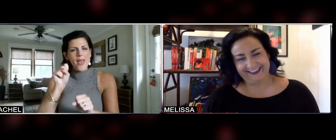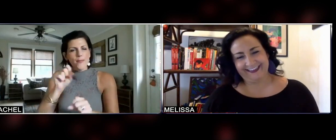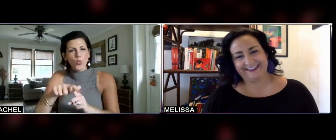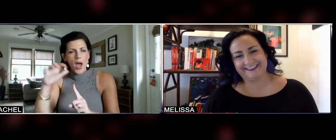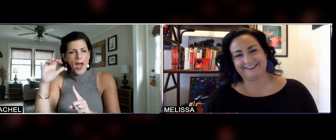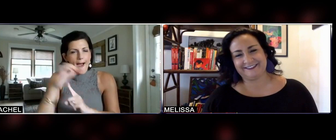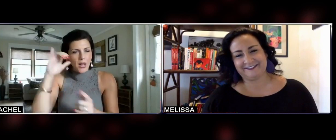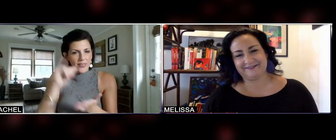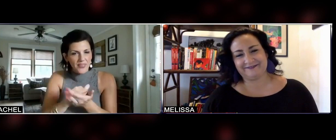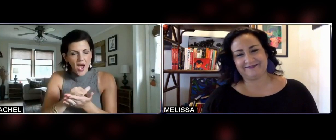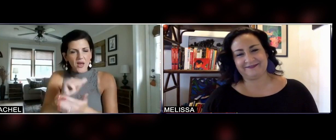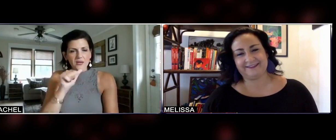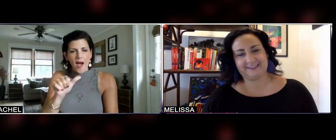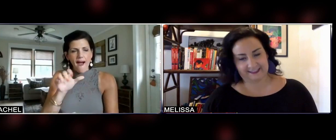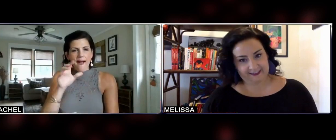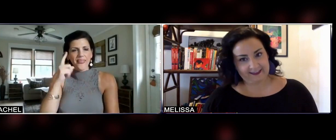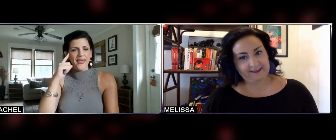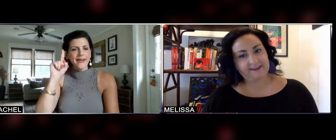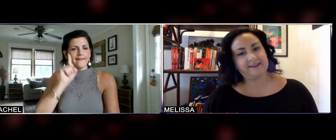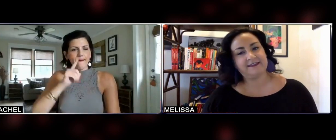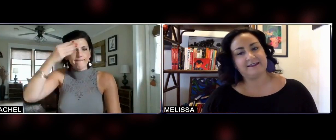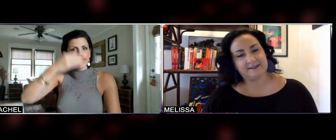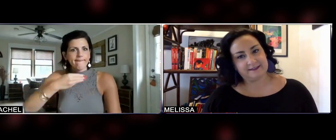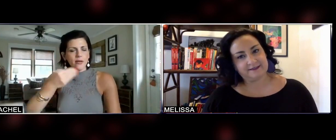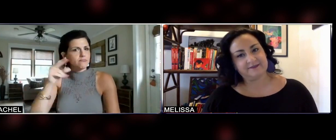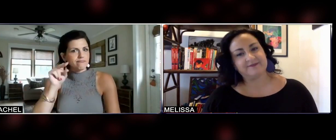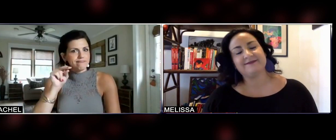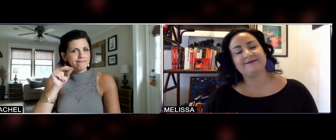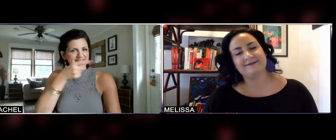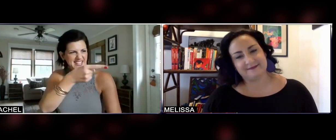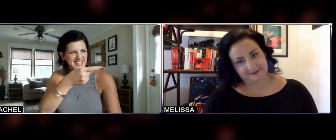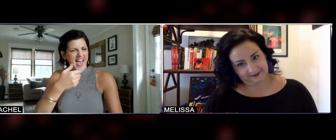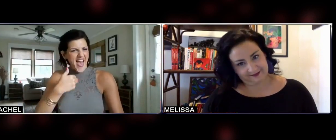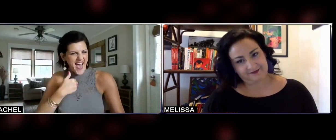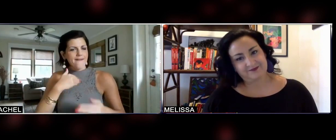They were able to capture that instead of thinking that deaf people were unexpressive.